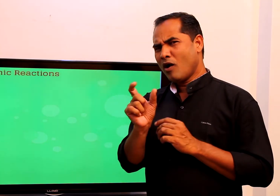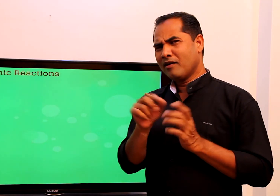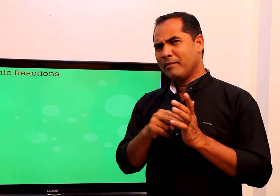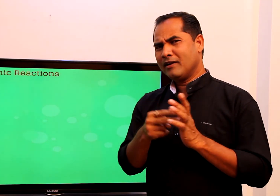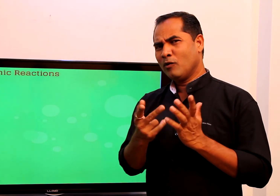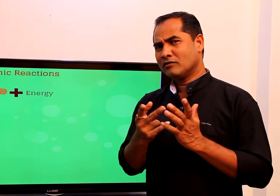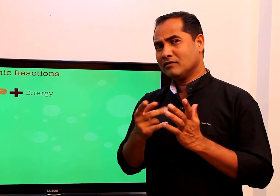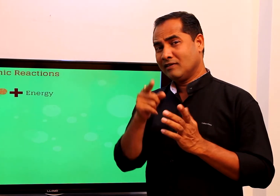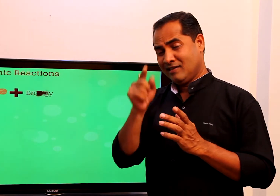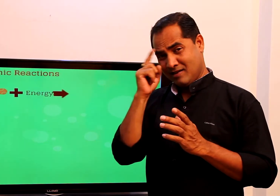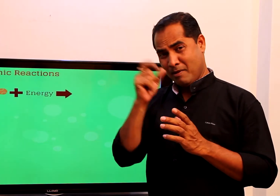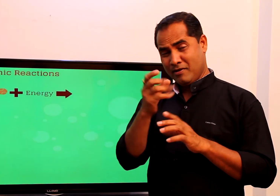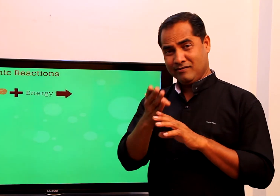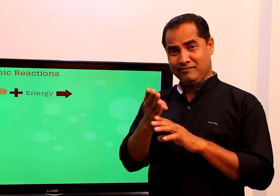Do you remember,